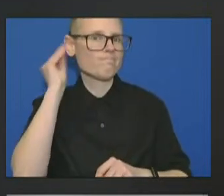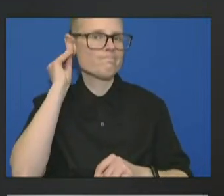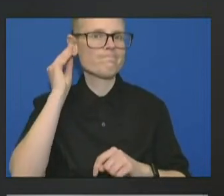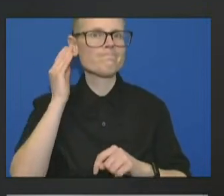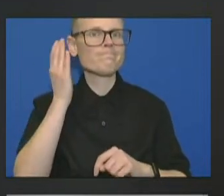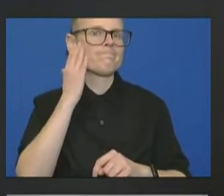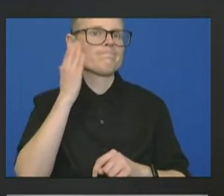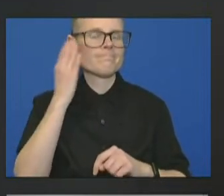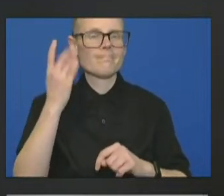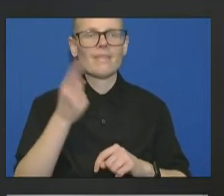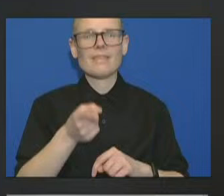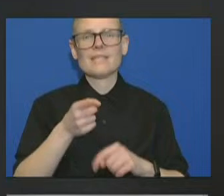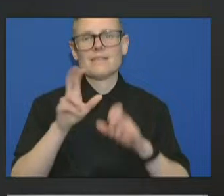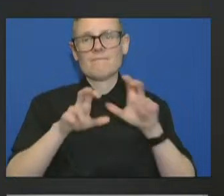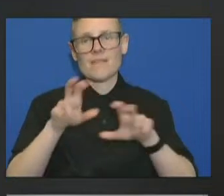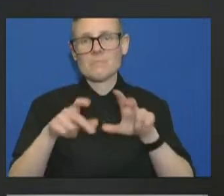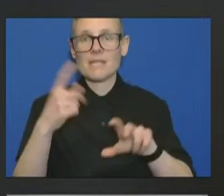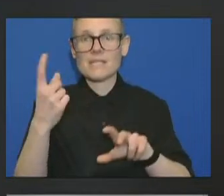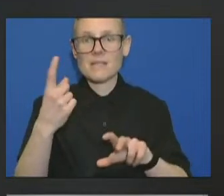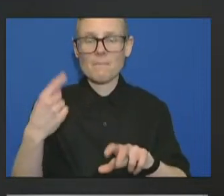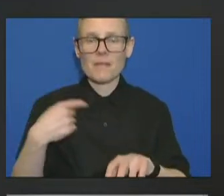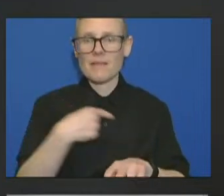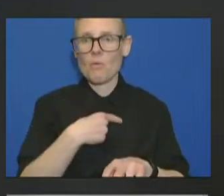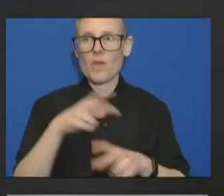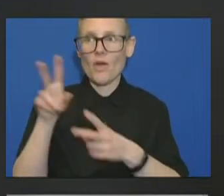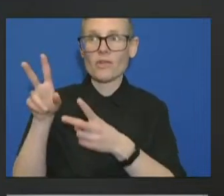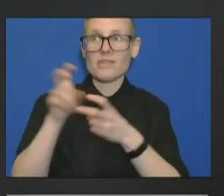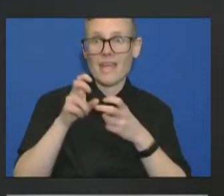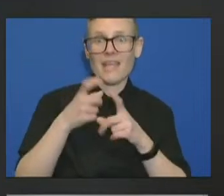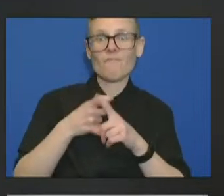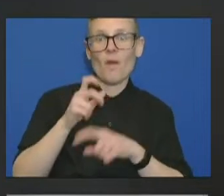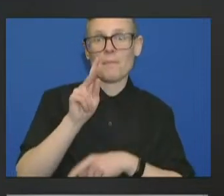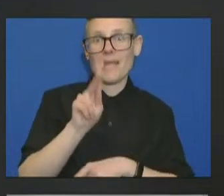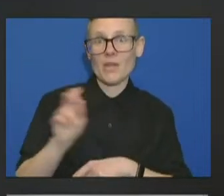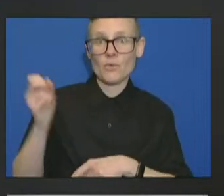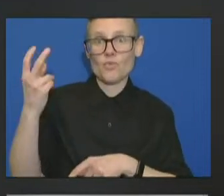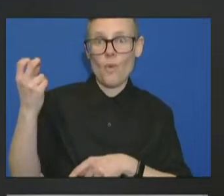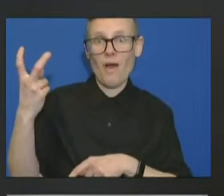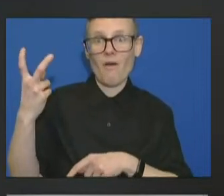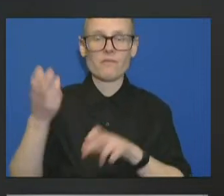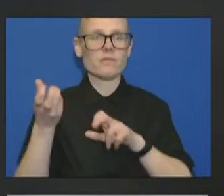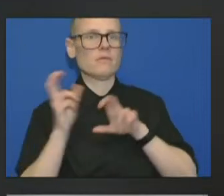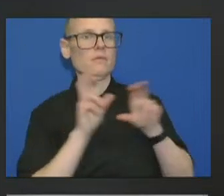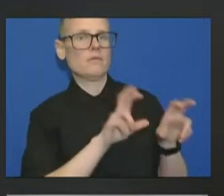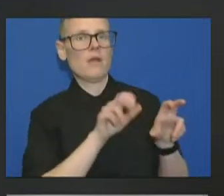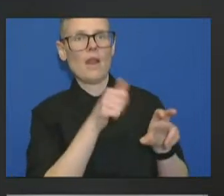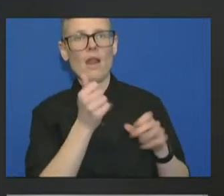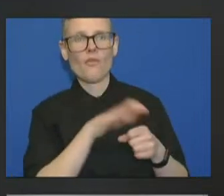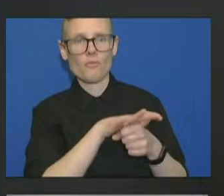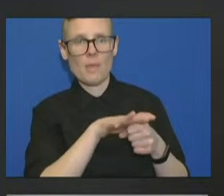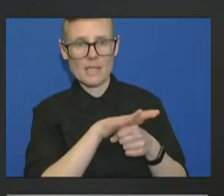very expensive. And we just need to be mindful that this big investment is something that we